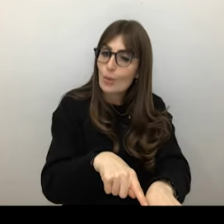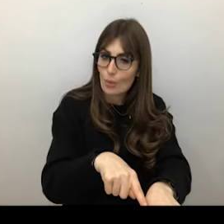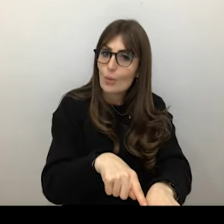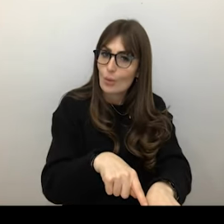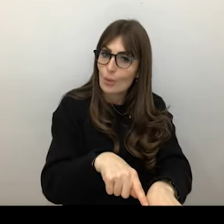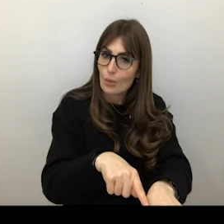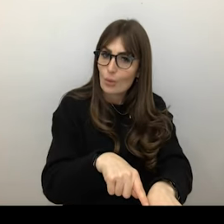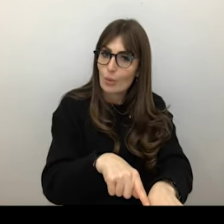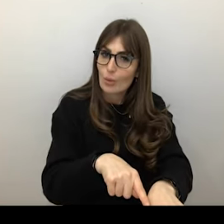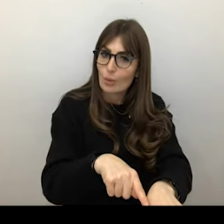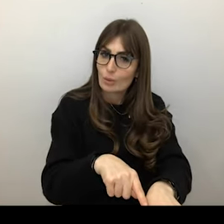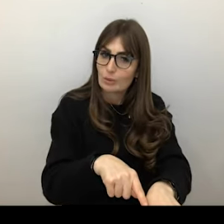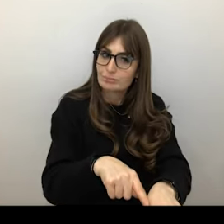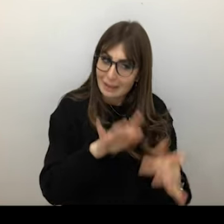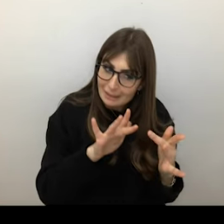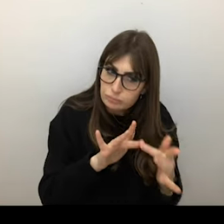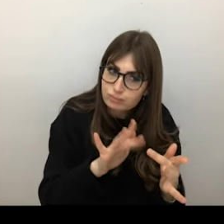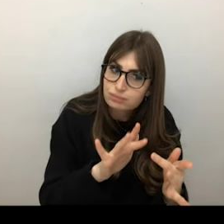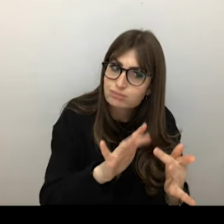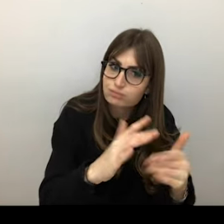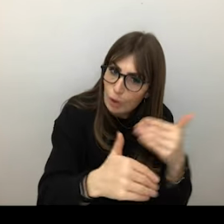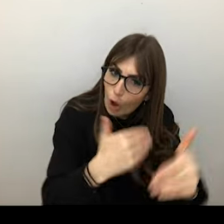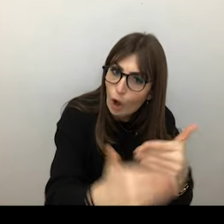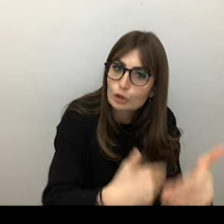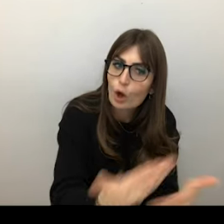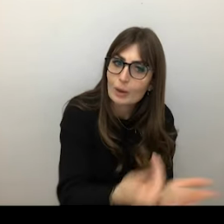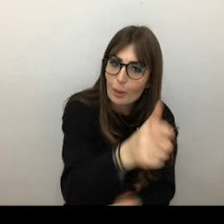We will maintain ongoing communication with recipients.